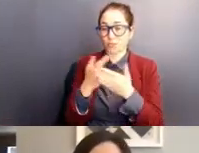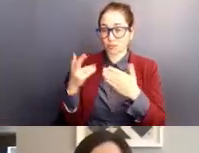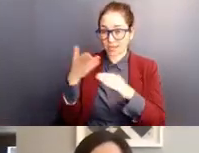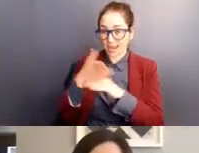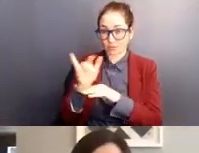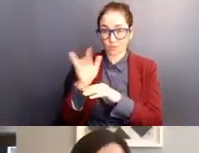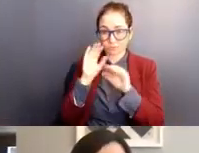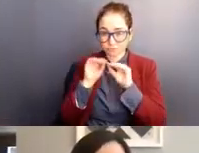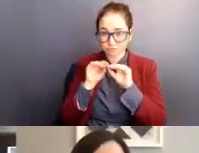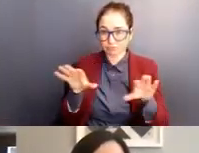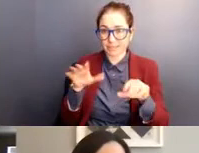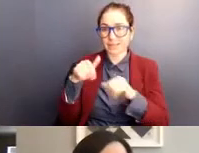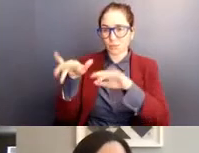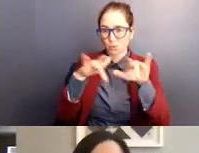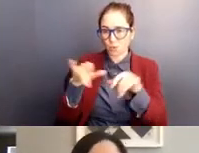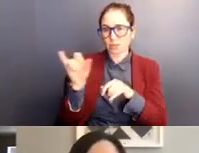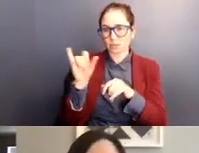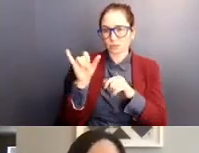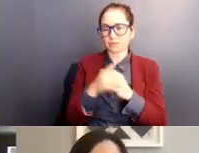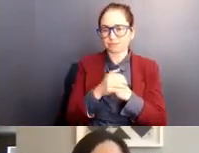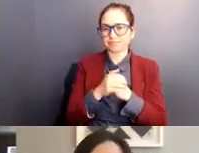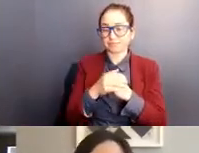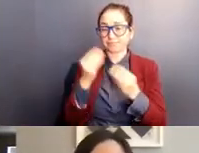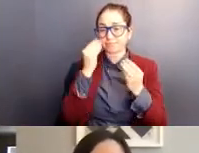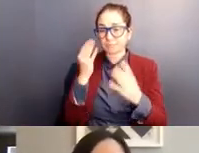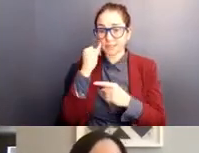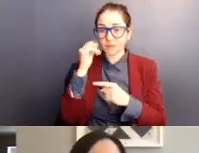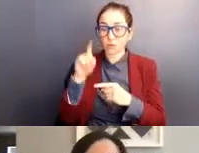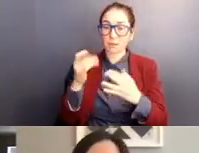this recording. That is to say if you need to take a break, I will